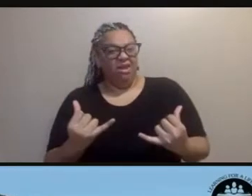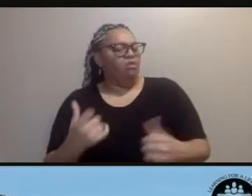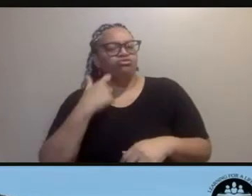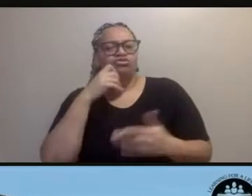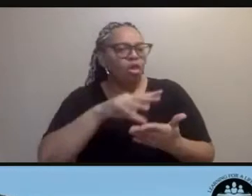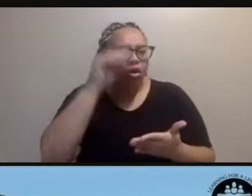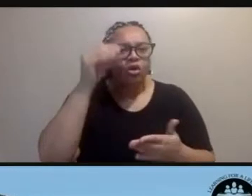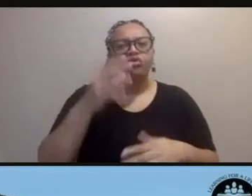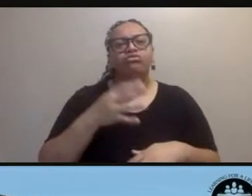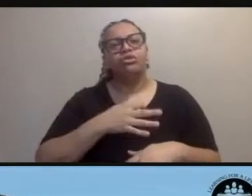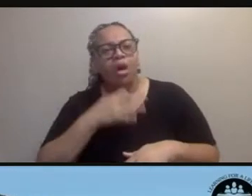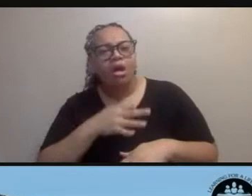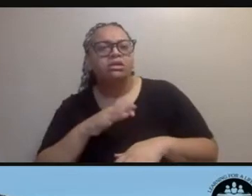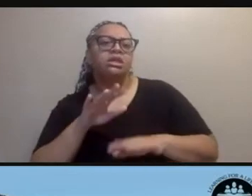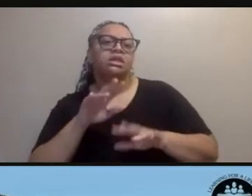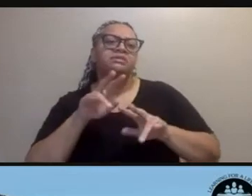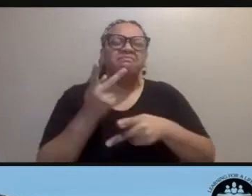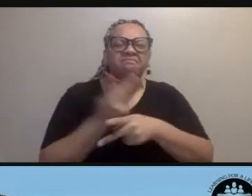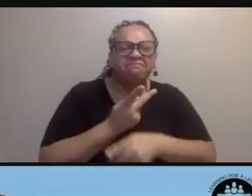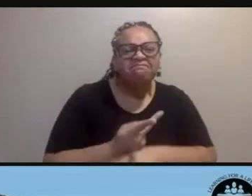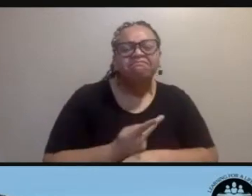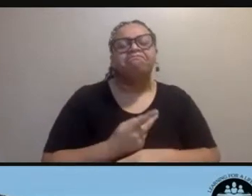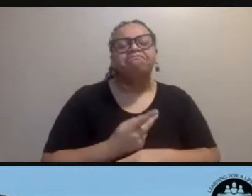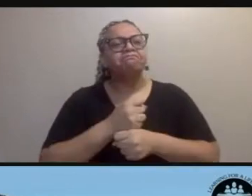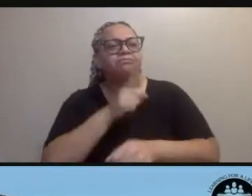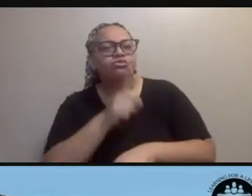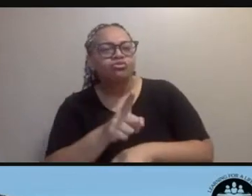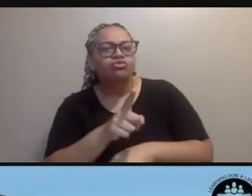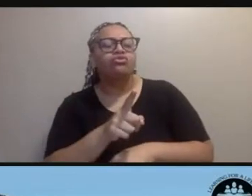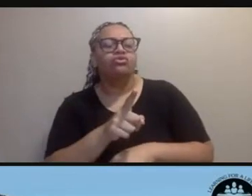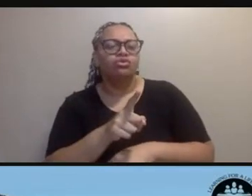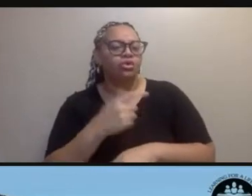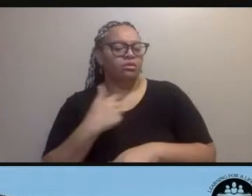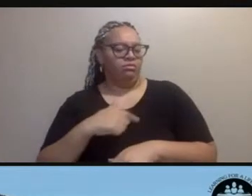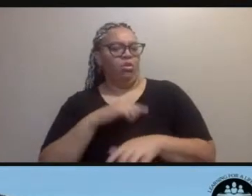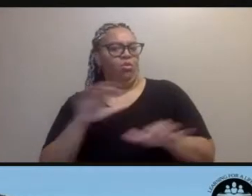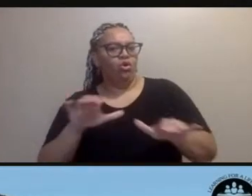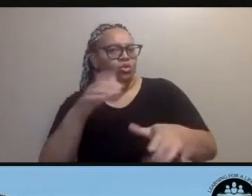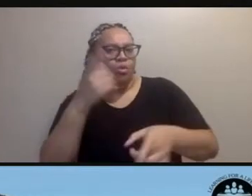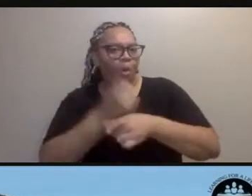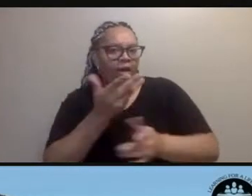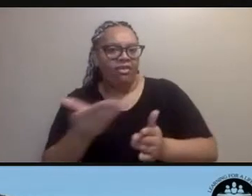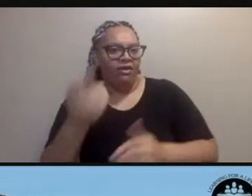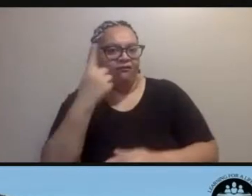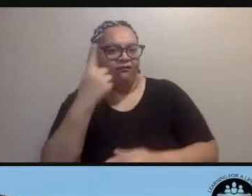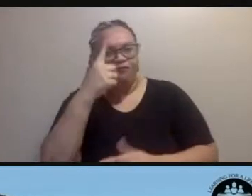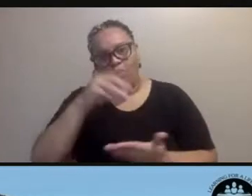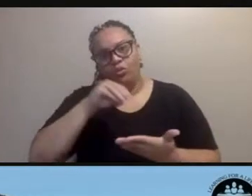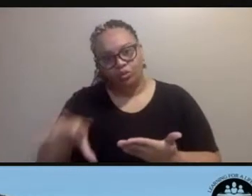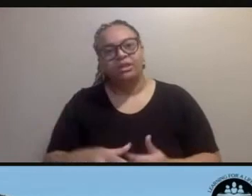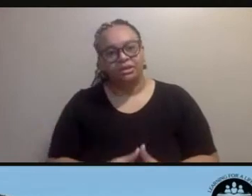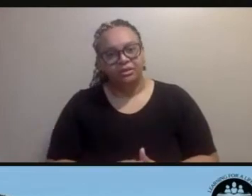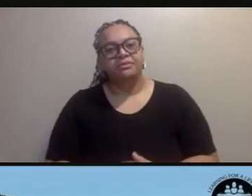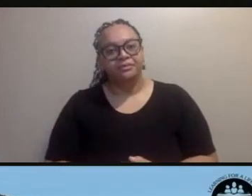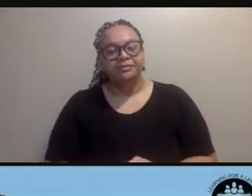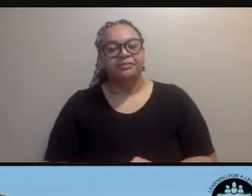SOMETHING I'M TRYING TO DO. SPECIFICALLY ACCOMPLISHED. BUT AT THIS POINT IT'S IT'S